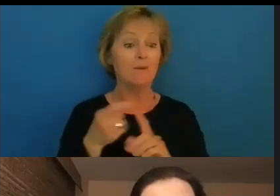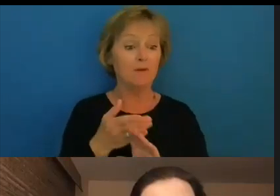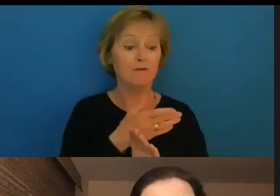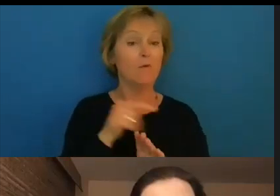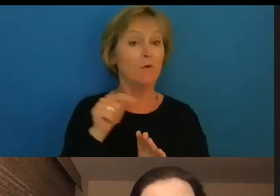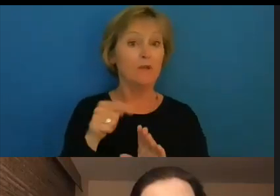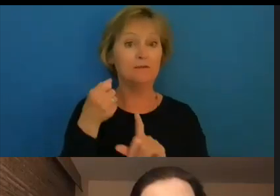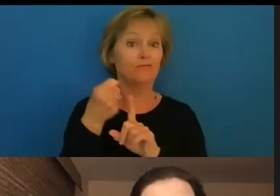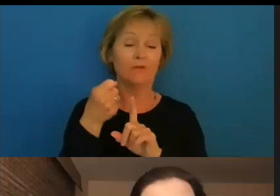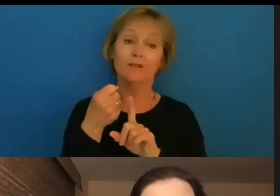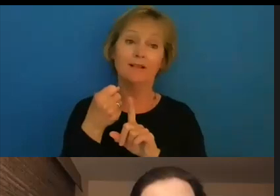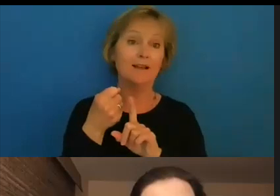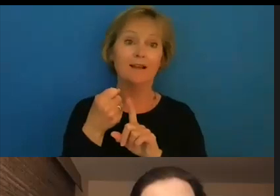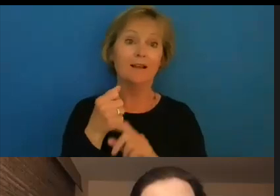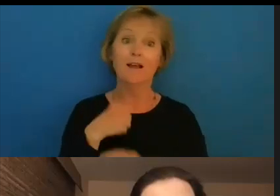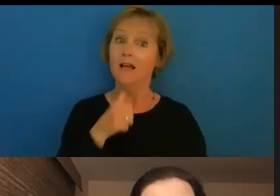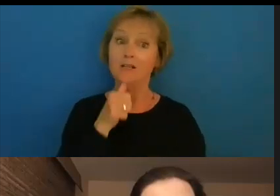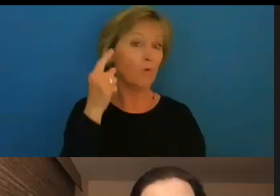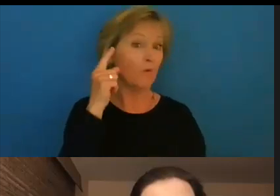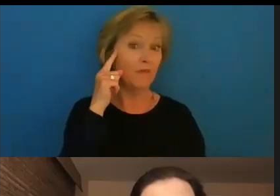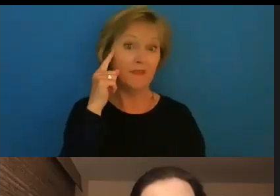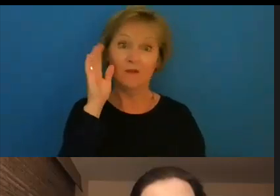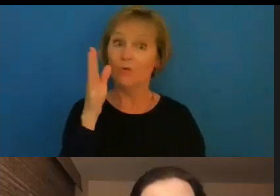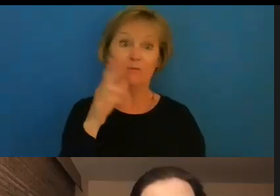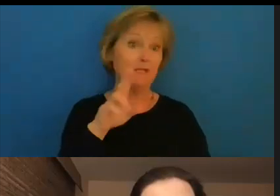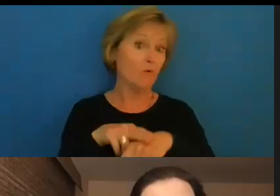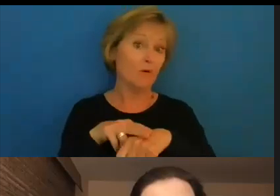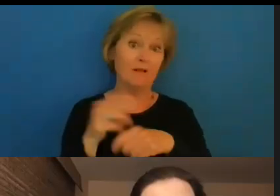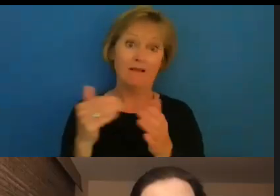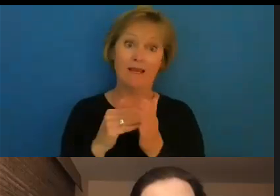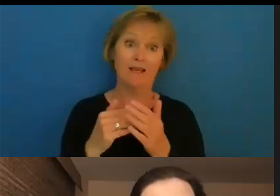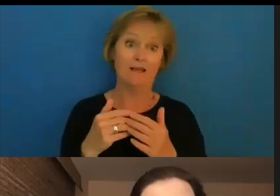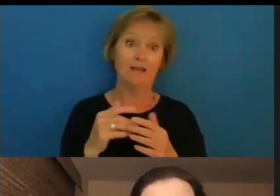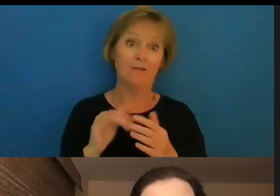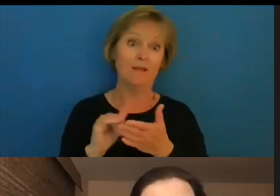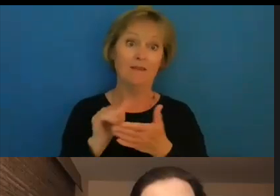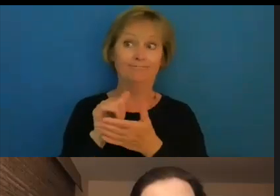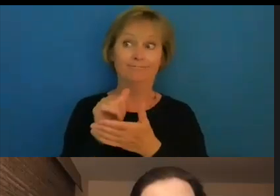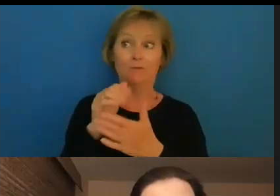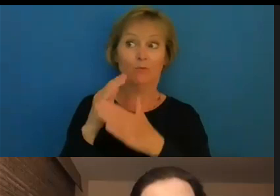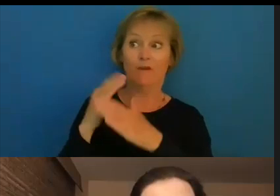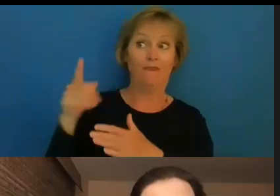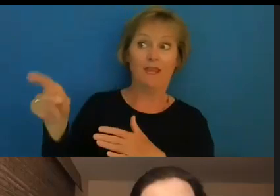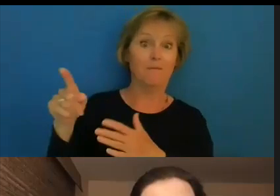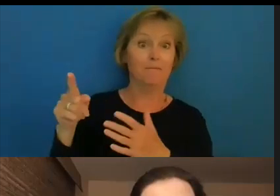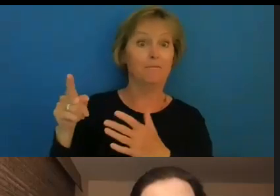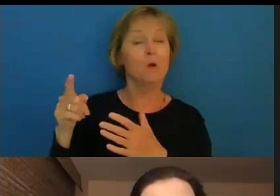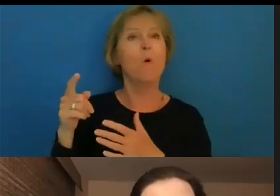I don't think it'll be normal, uhm but that's not stopping people from like being nostalgic for that status quo